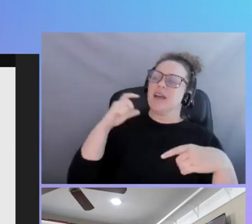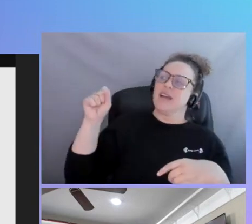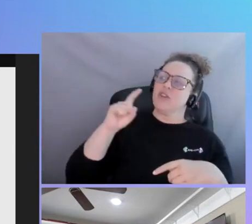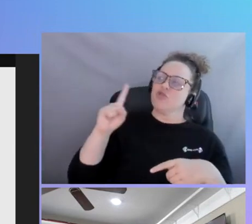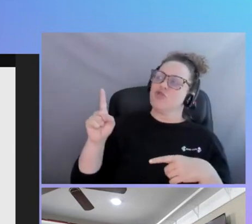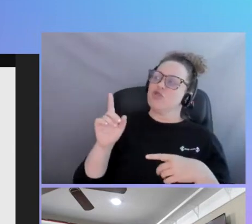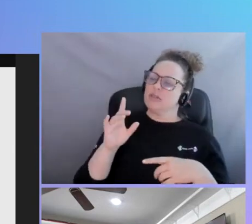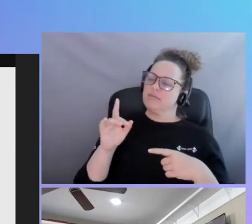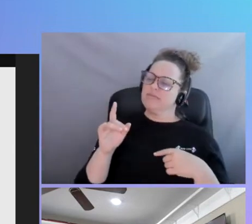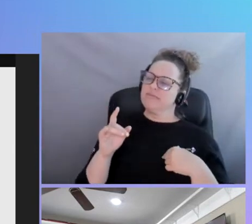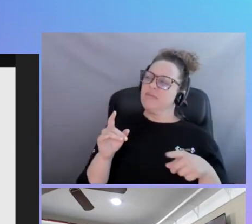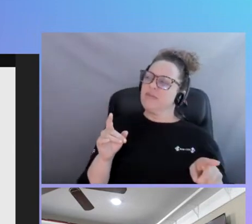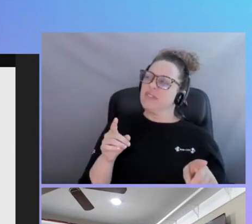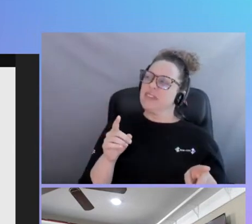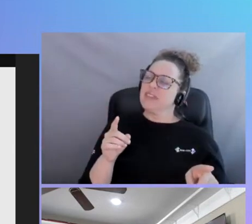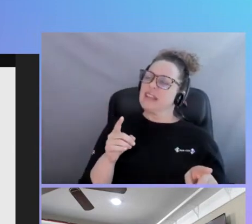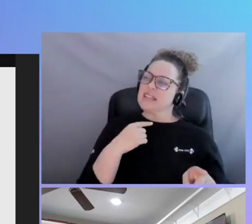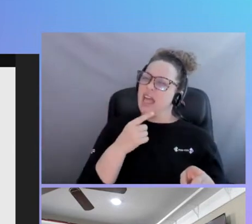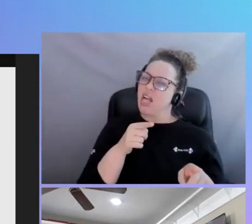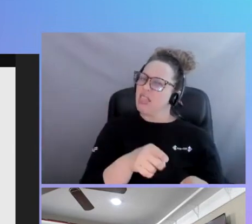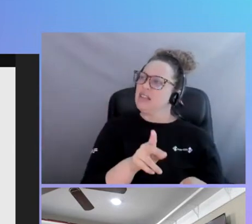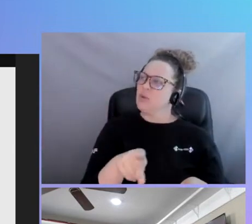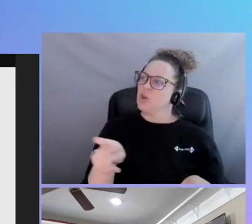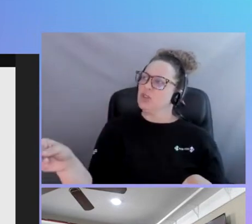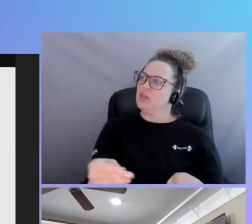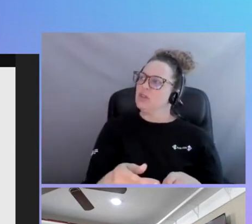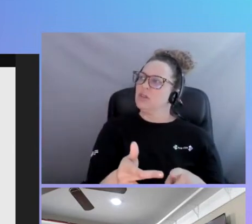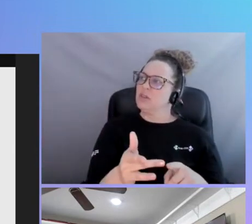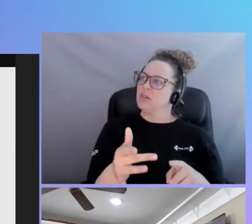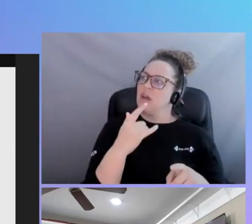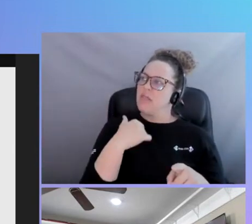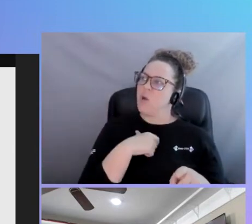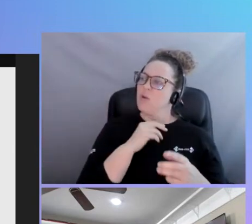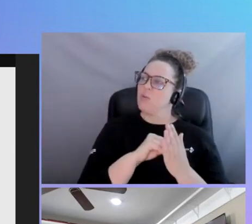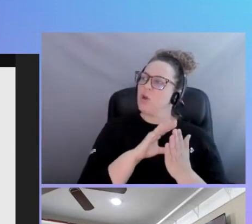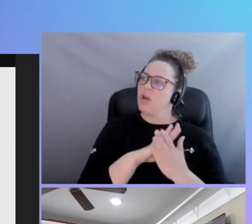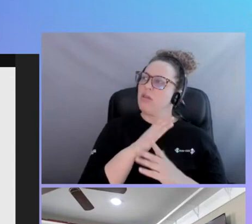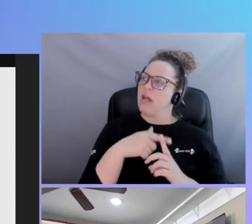on my calendar? Love to hear their story. There are wonderful